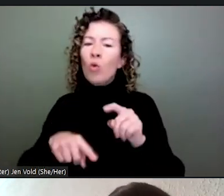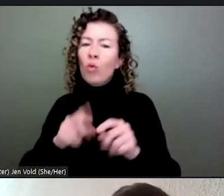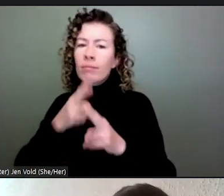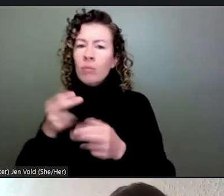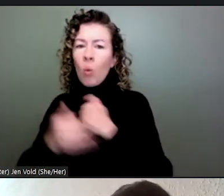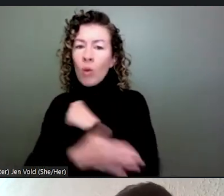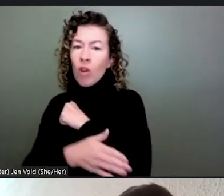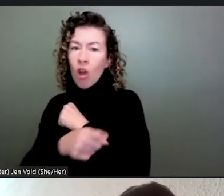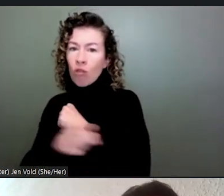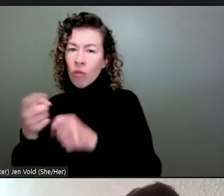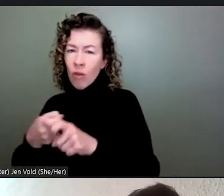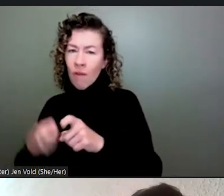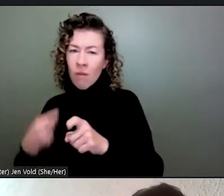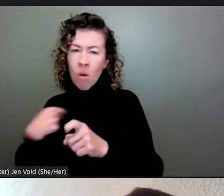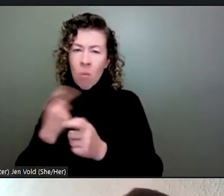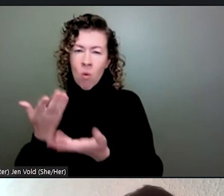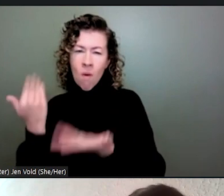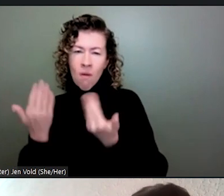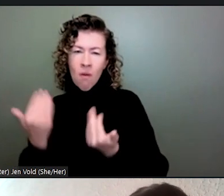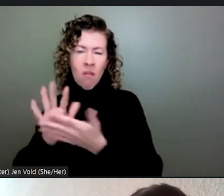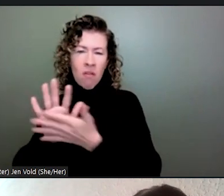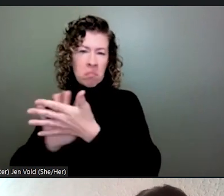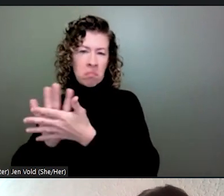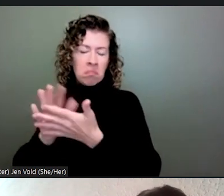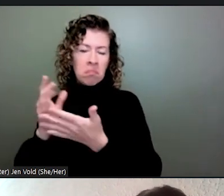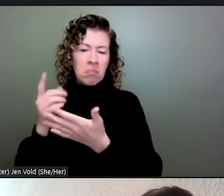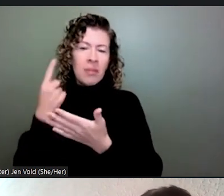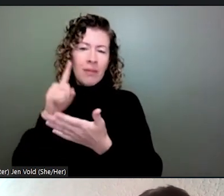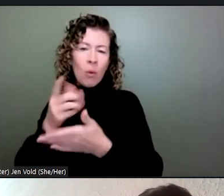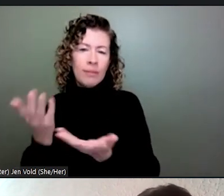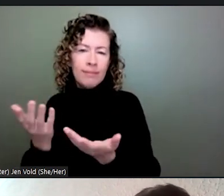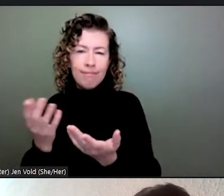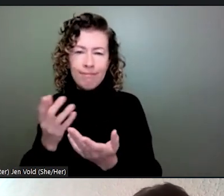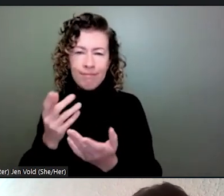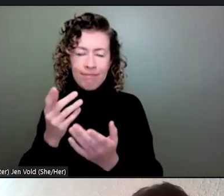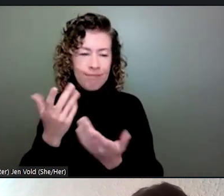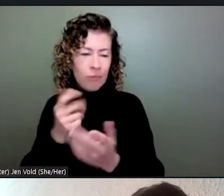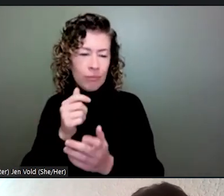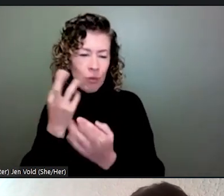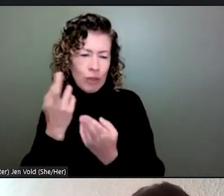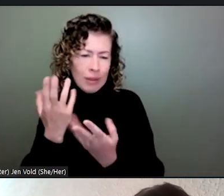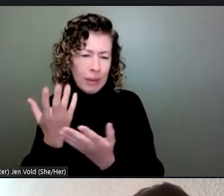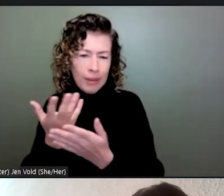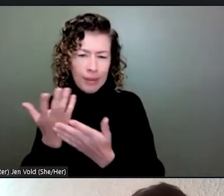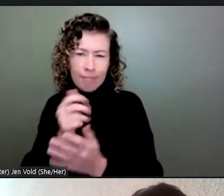So we had to keep it a little bit vague, for quite reasonable--reasonable kind of ethical issues that we've come across.